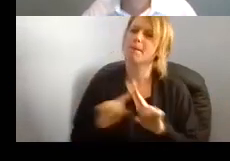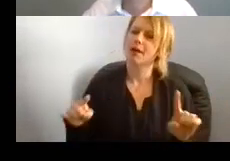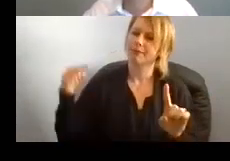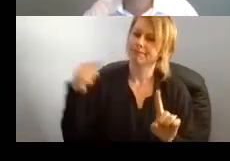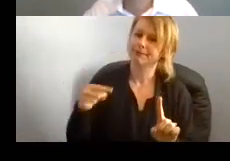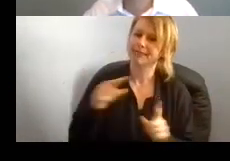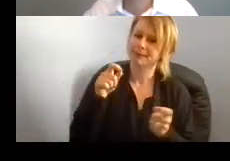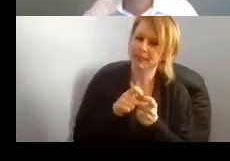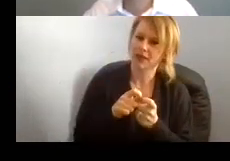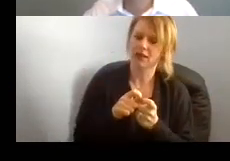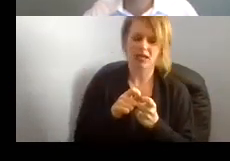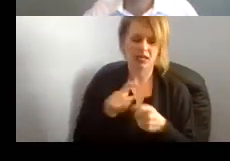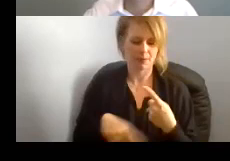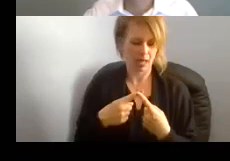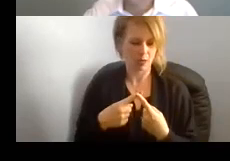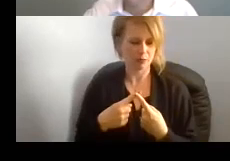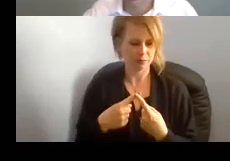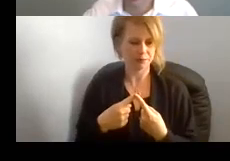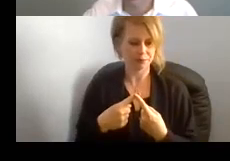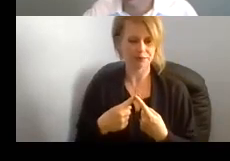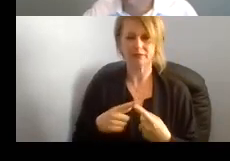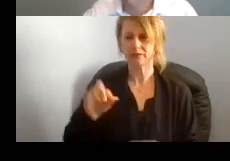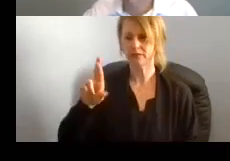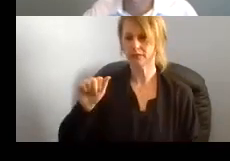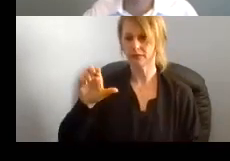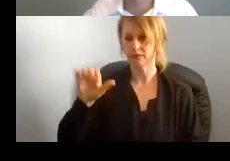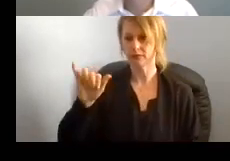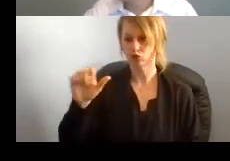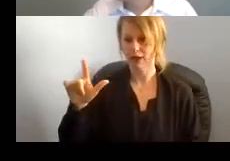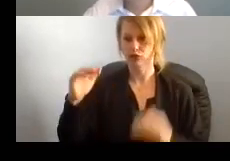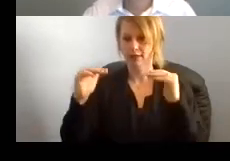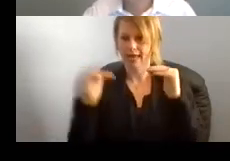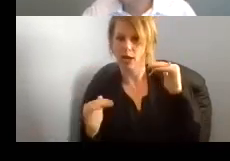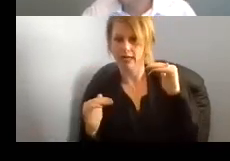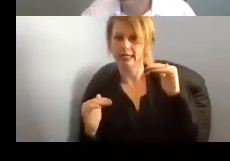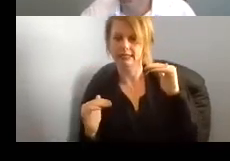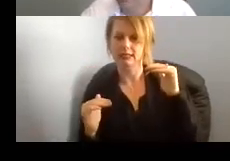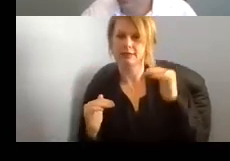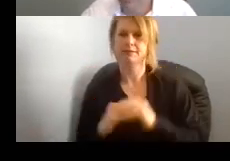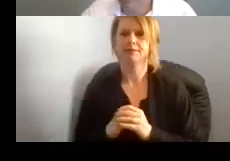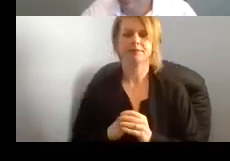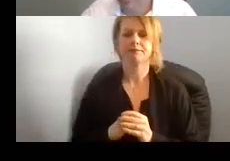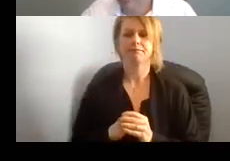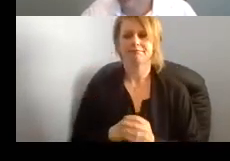about, you know, racial inequities, that isn’t on our website.